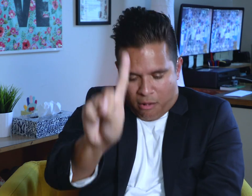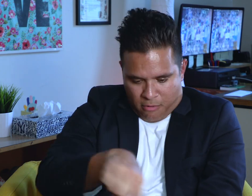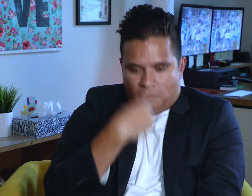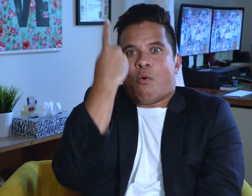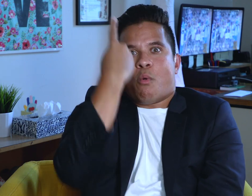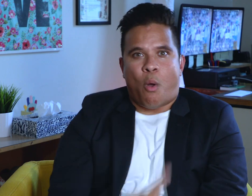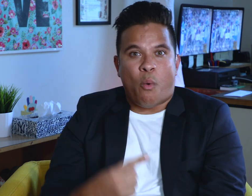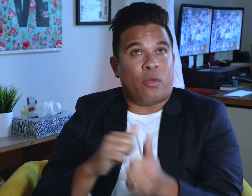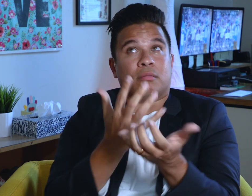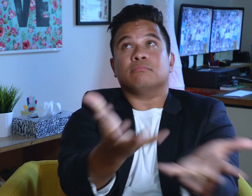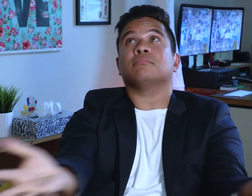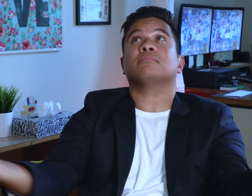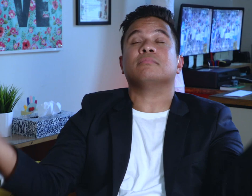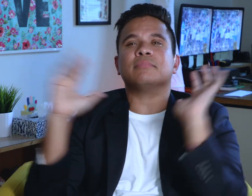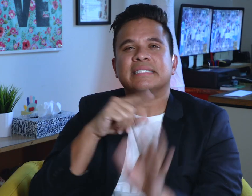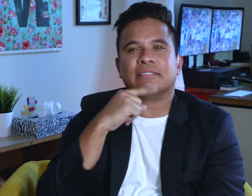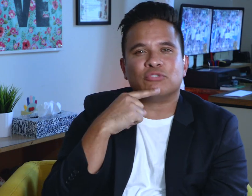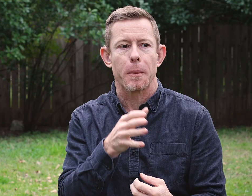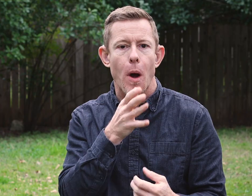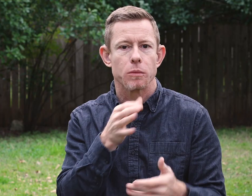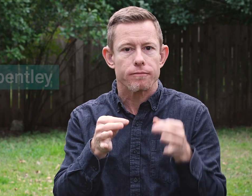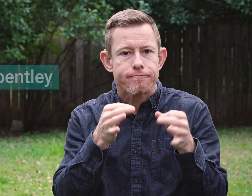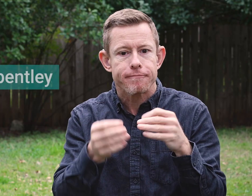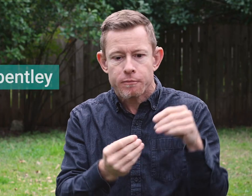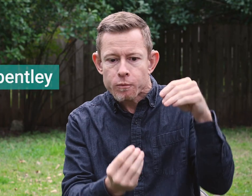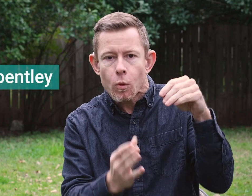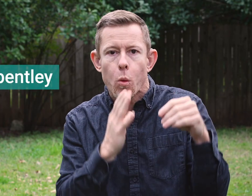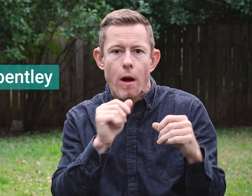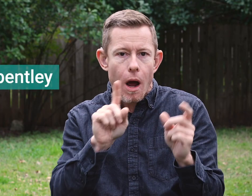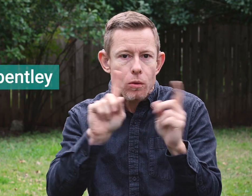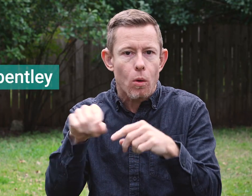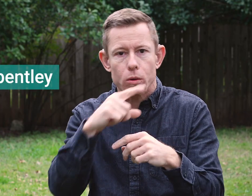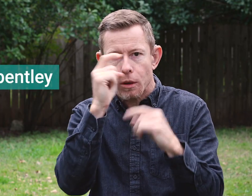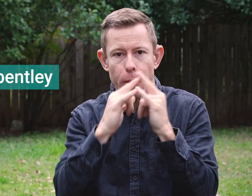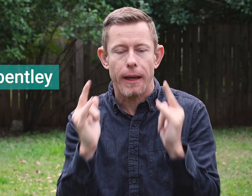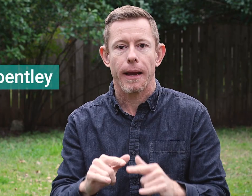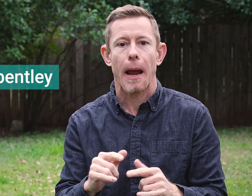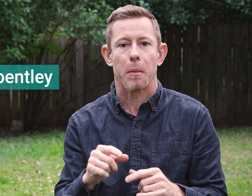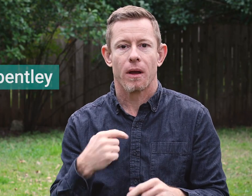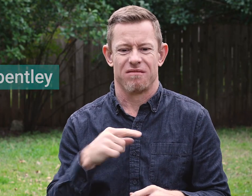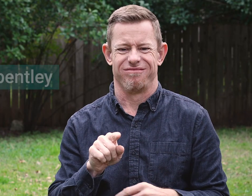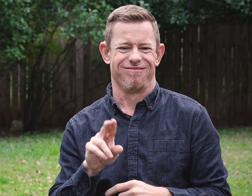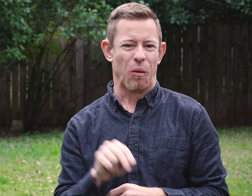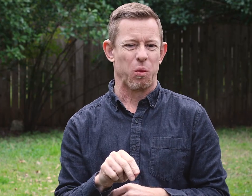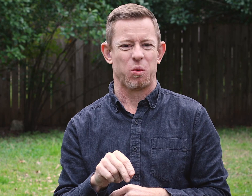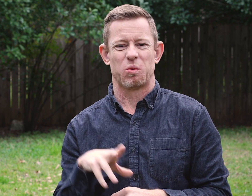where I was the only deaf person in a sea of hearing people. My mom showed me a brochure and suggested I go to this summer camp.